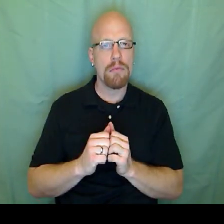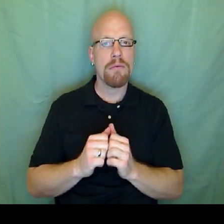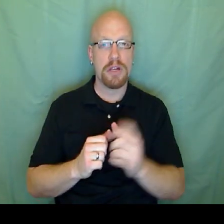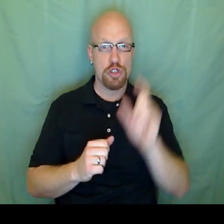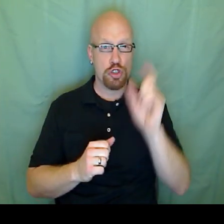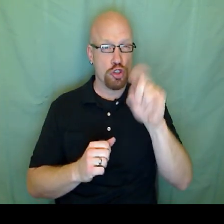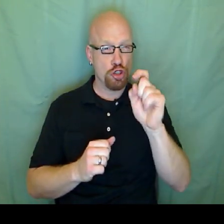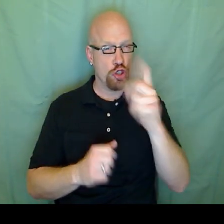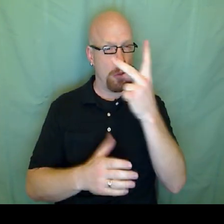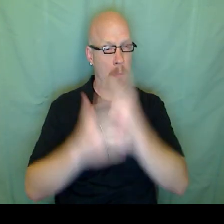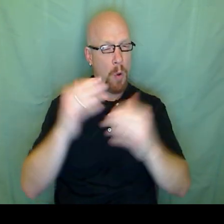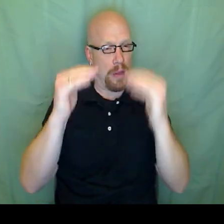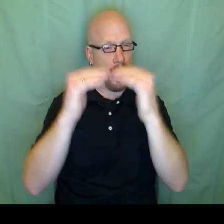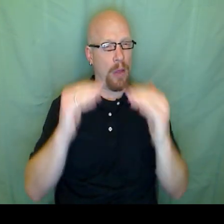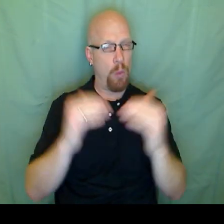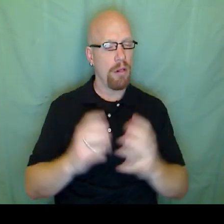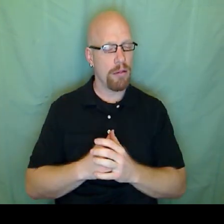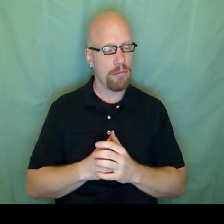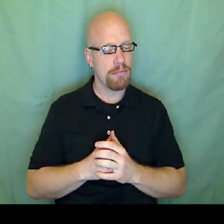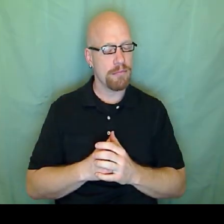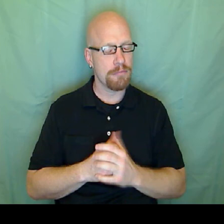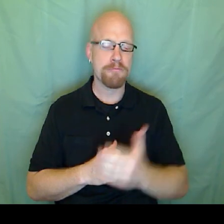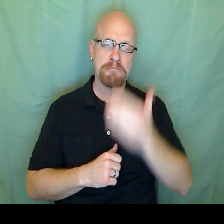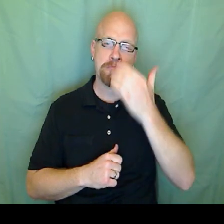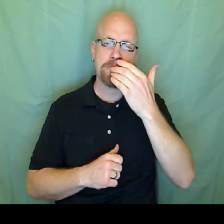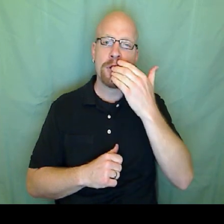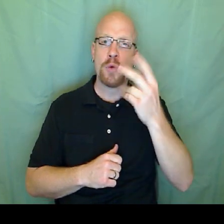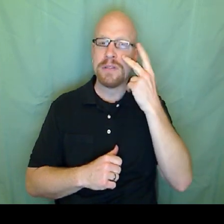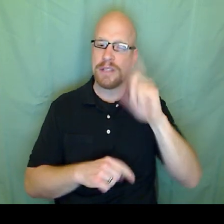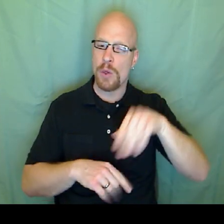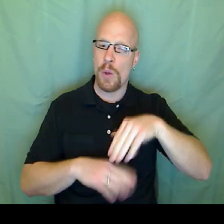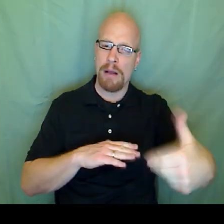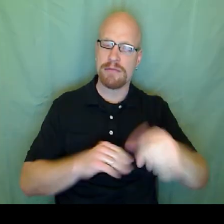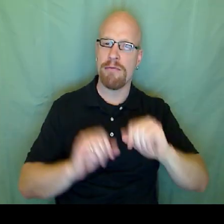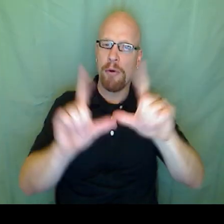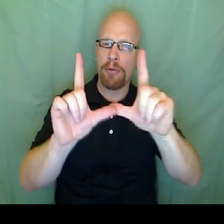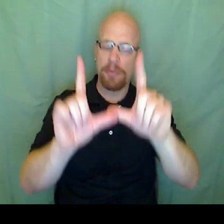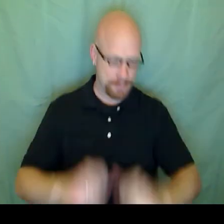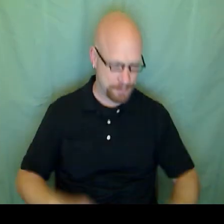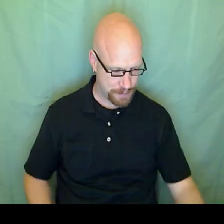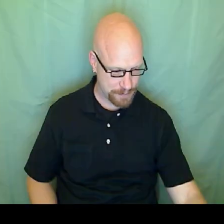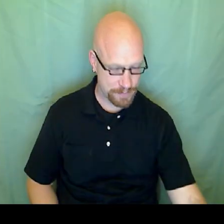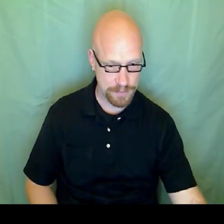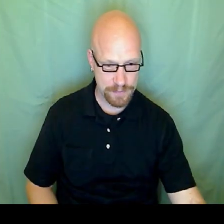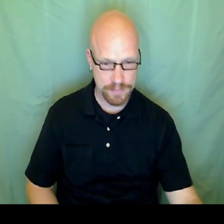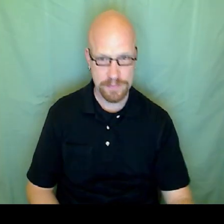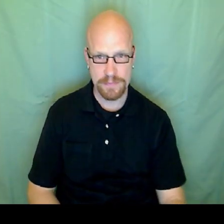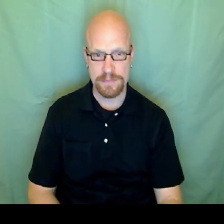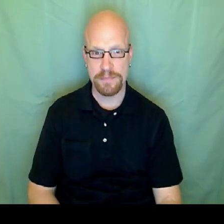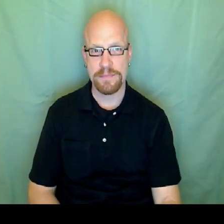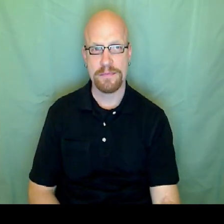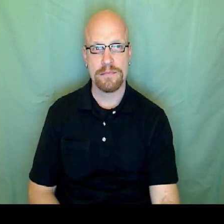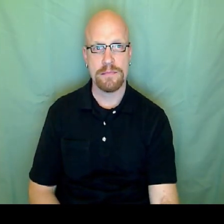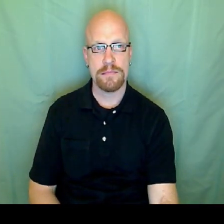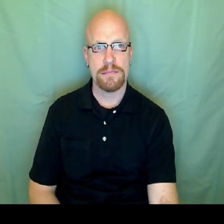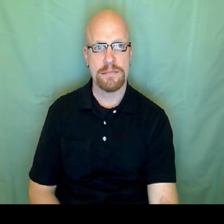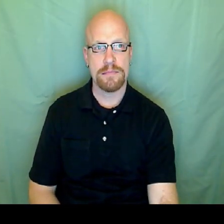and the Y variable with our two numbers here, one and negative two. They both should yield true statements. Thank you. See you next vlog.